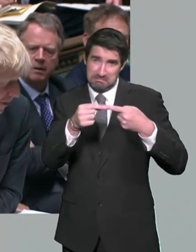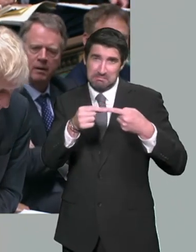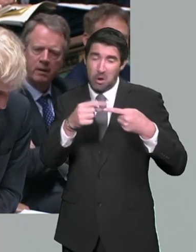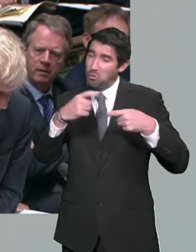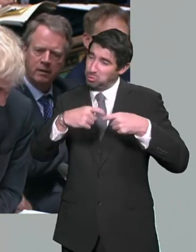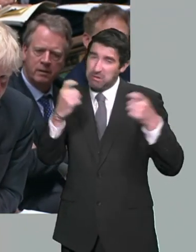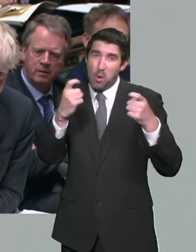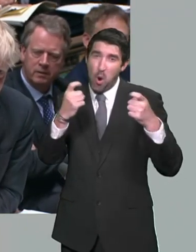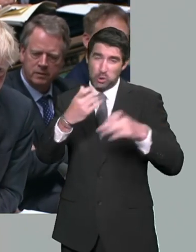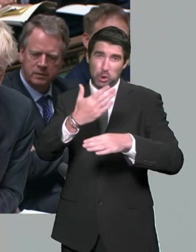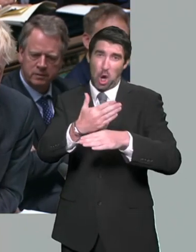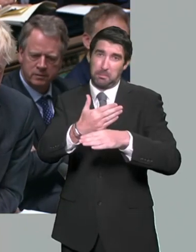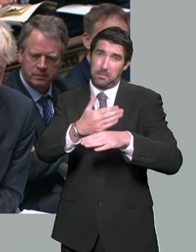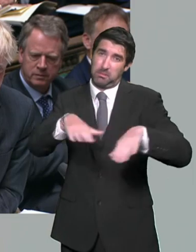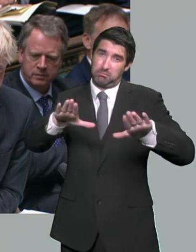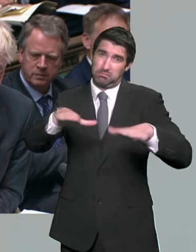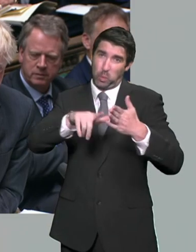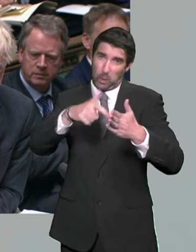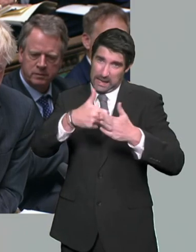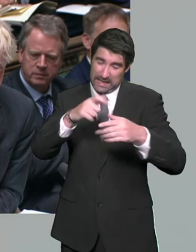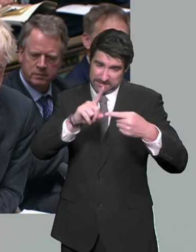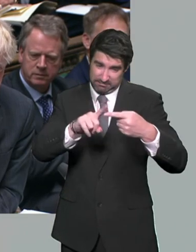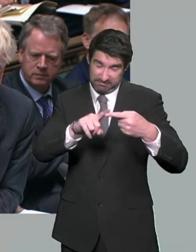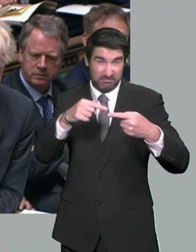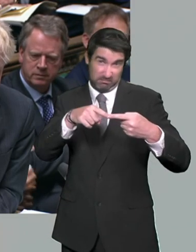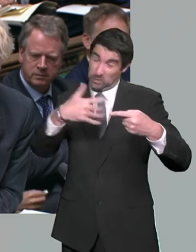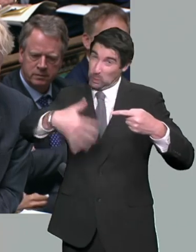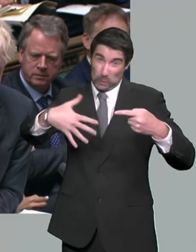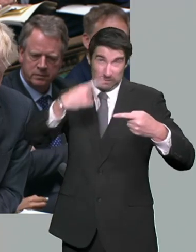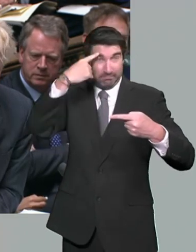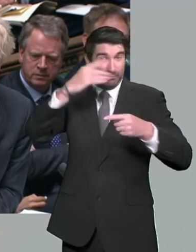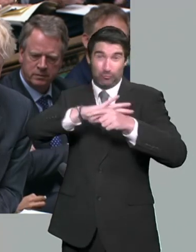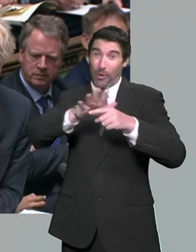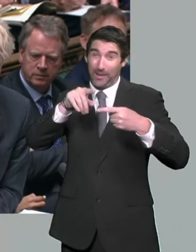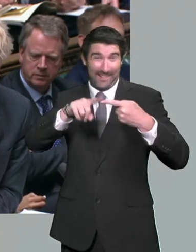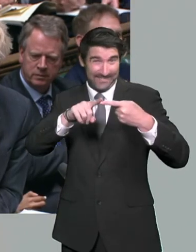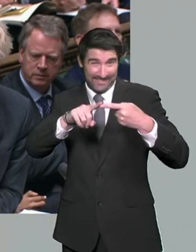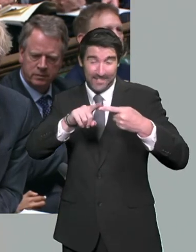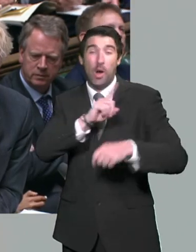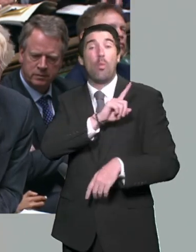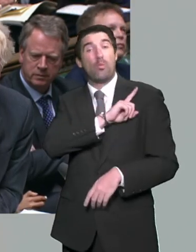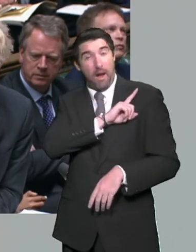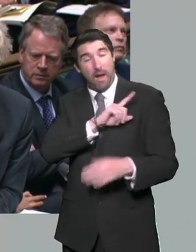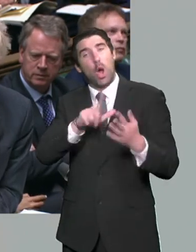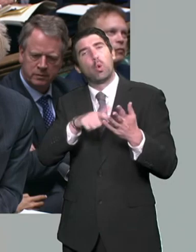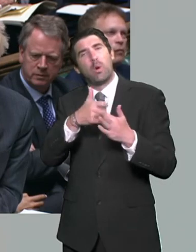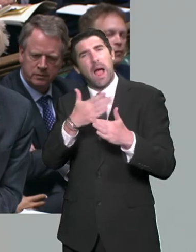That is an astounding thing, when we consider where we were during the pandemic. That was because of the UK working well together, as the right hon.